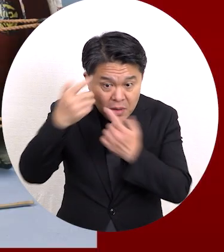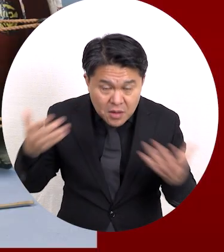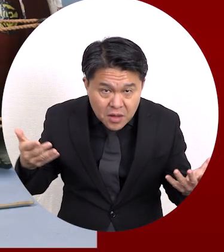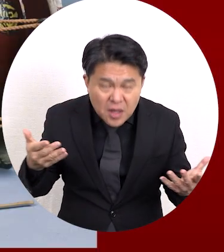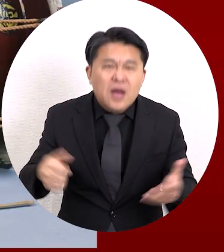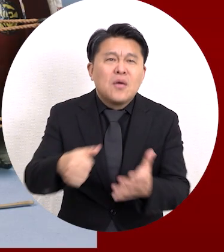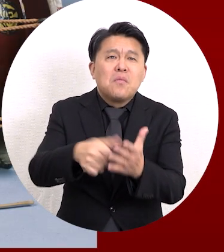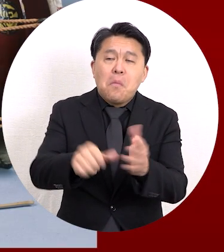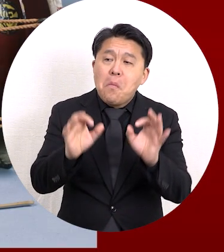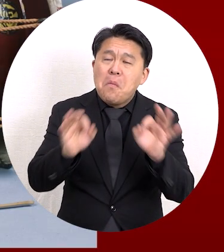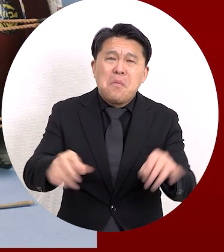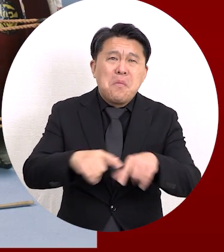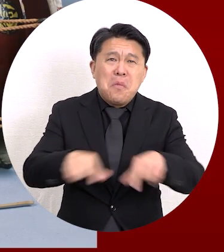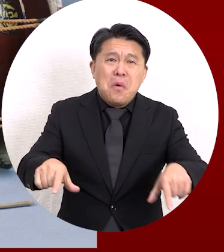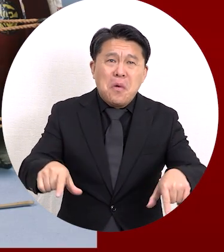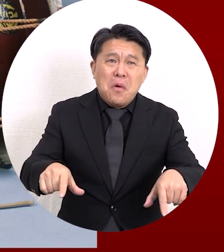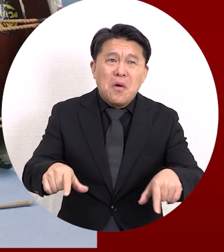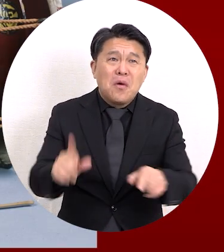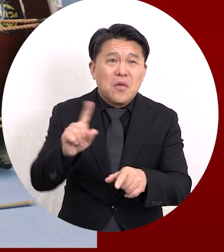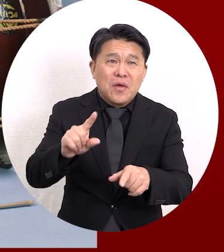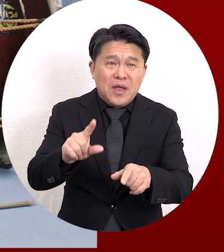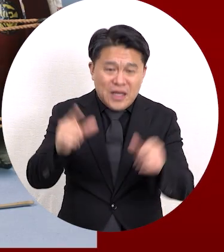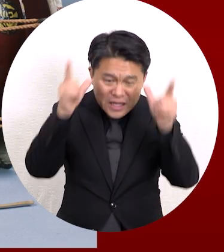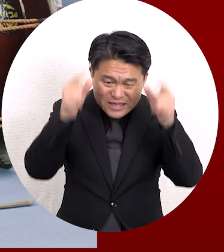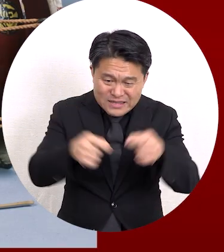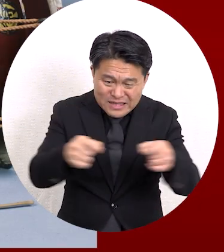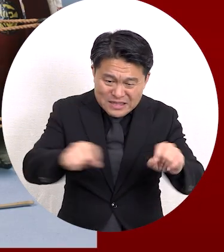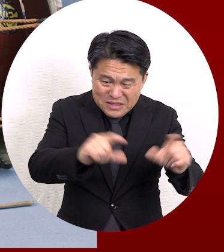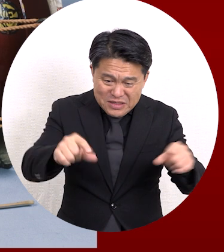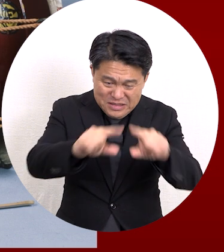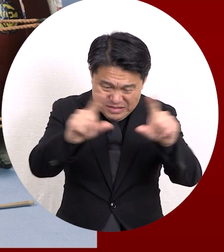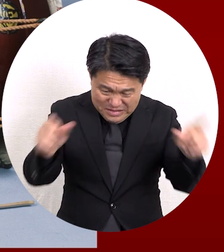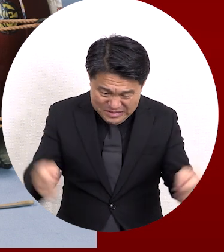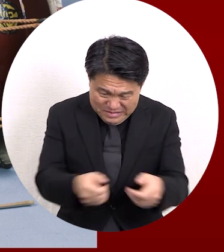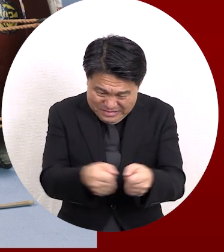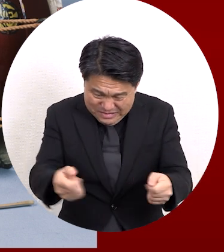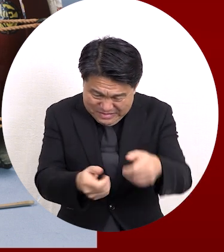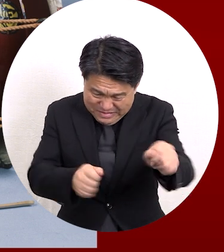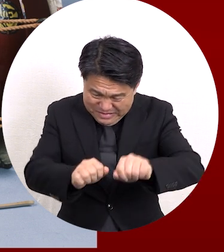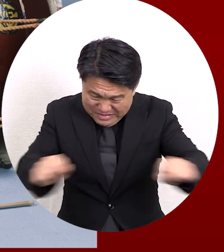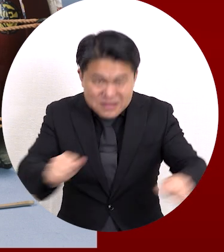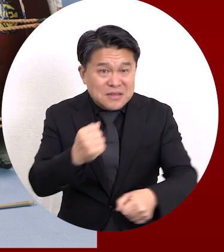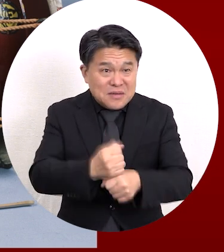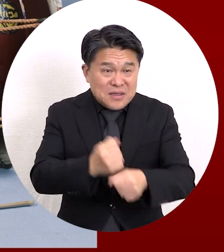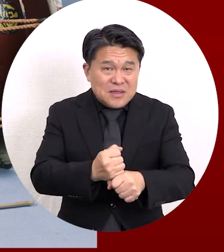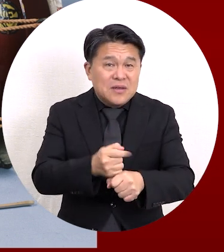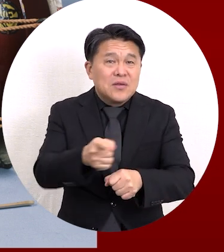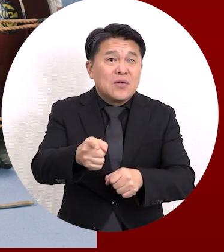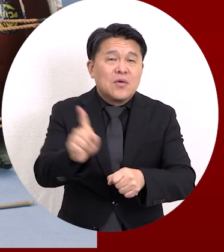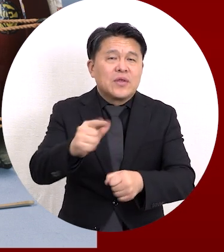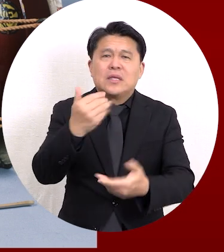percussion instruments were often made from materials like leather, which don’t easily fossilize,